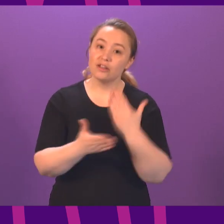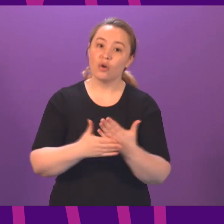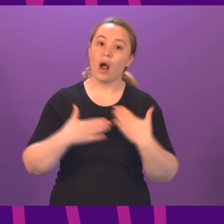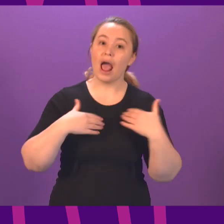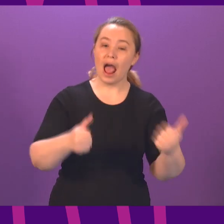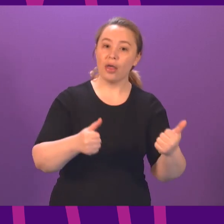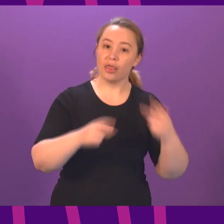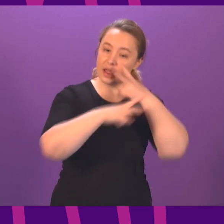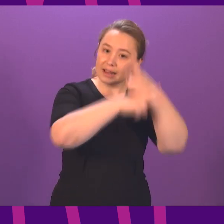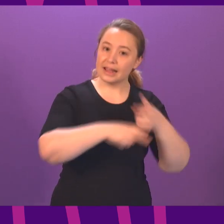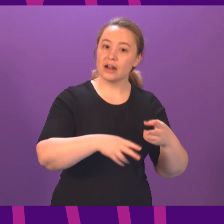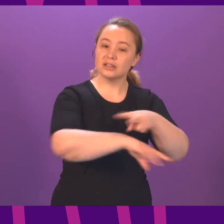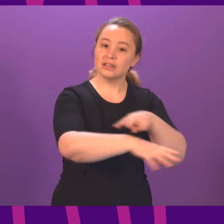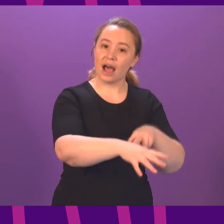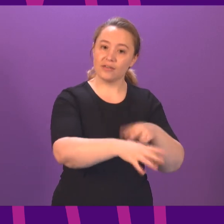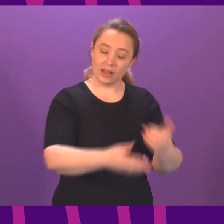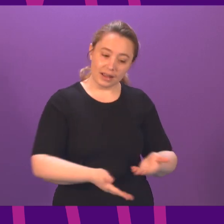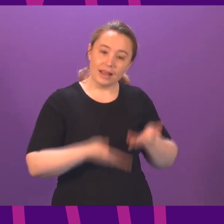enhanced protection that they need and deserve?